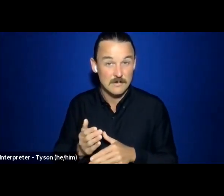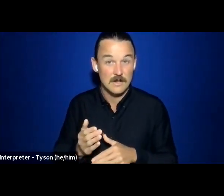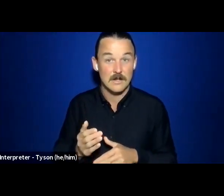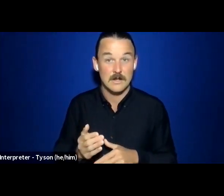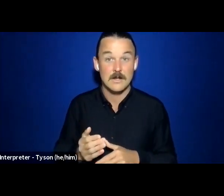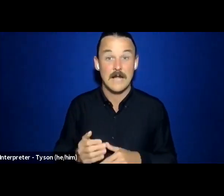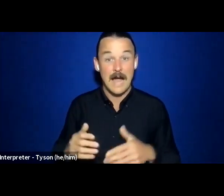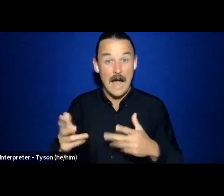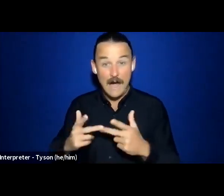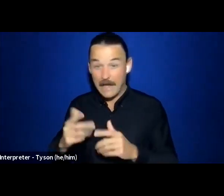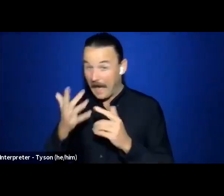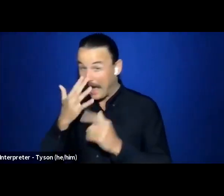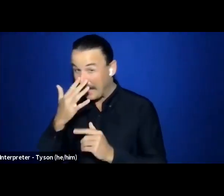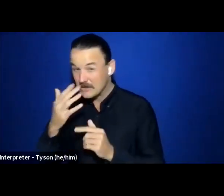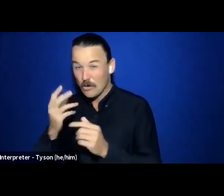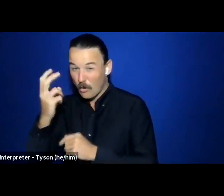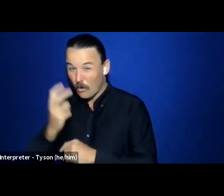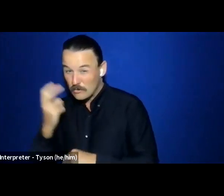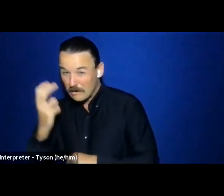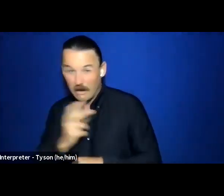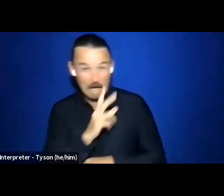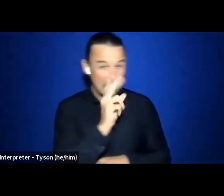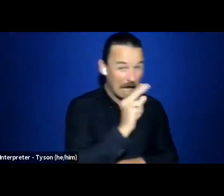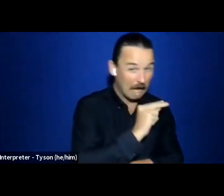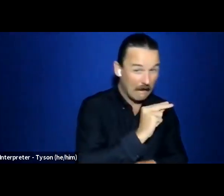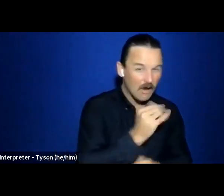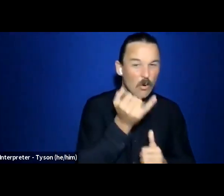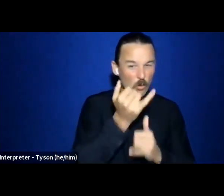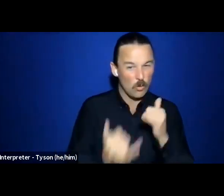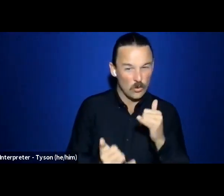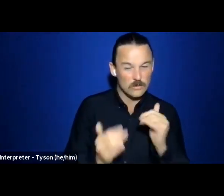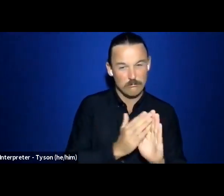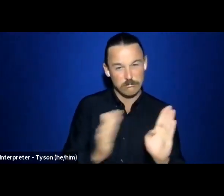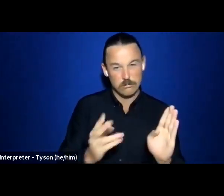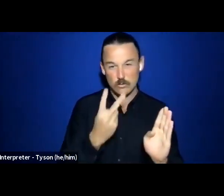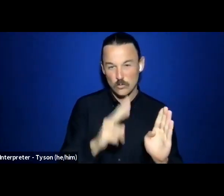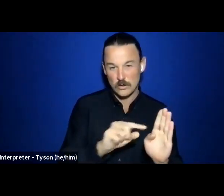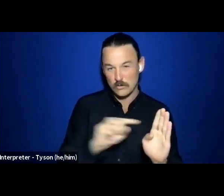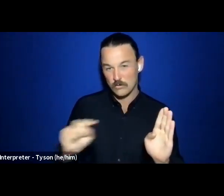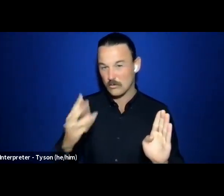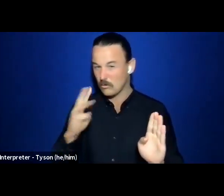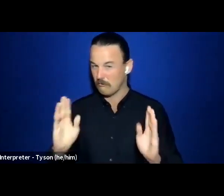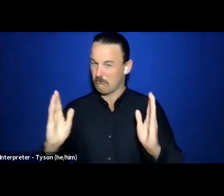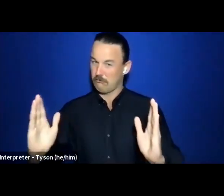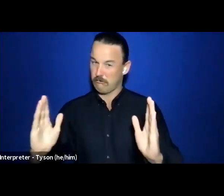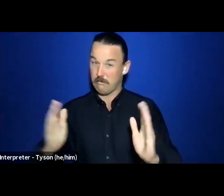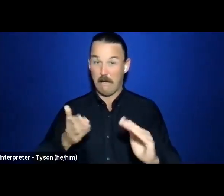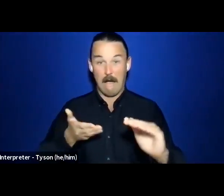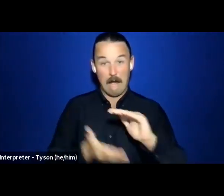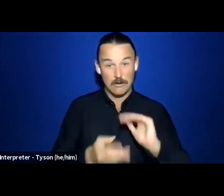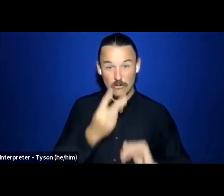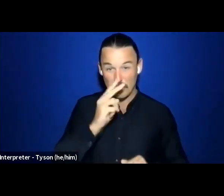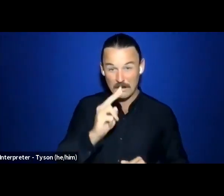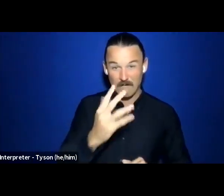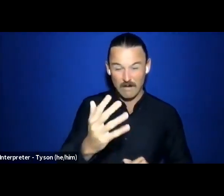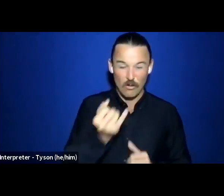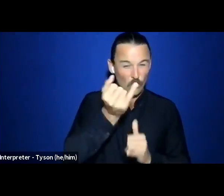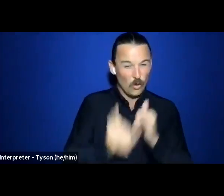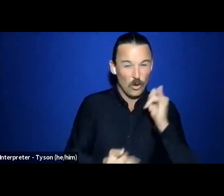age group. I least twice as much. And this is even stocker for this is even stock or for those under 25. We know that our young people with